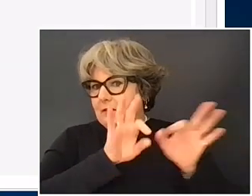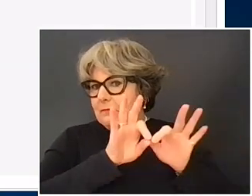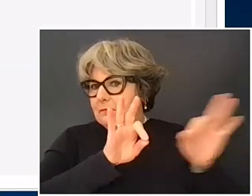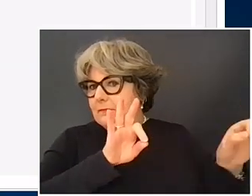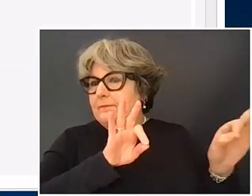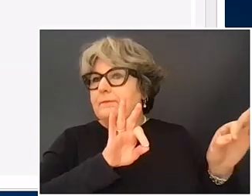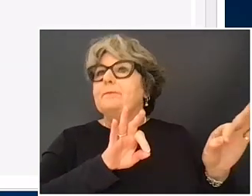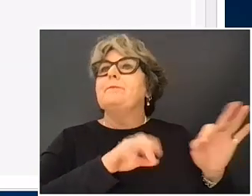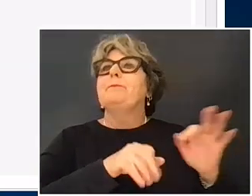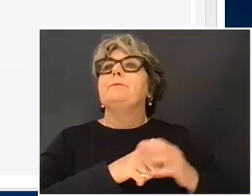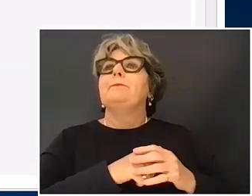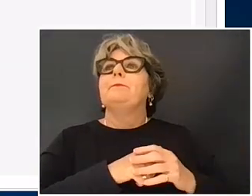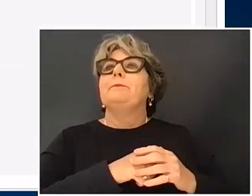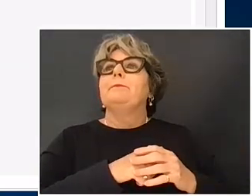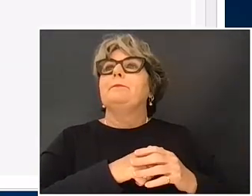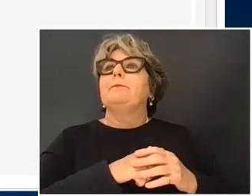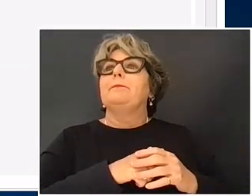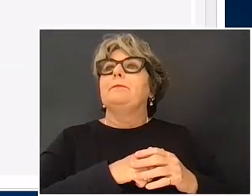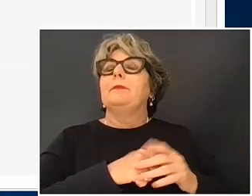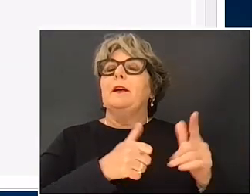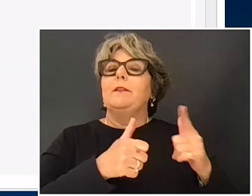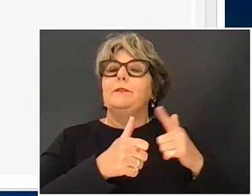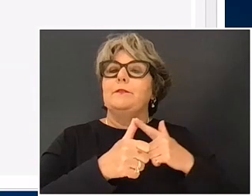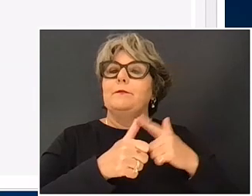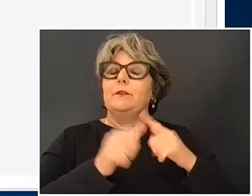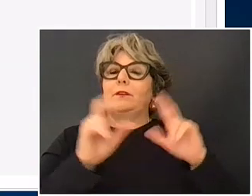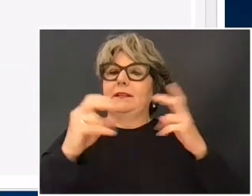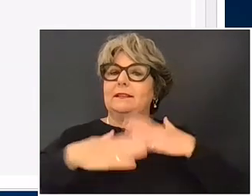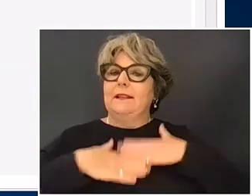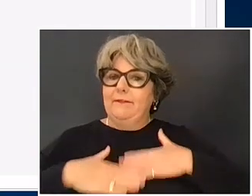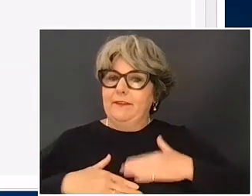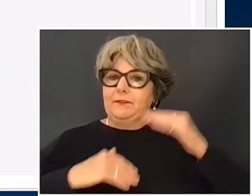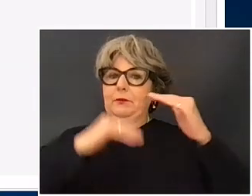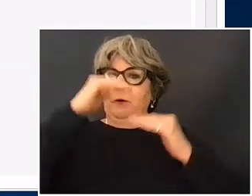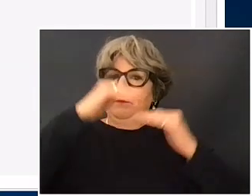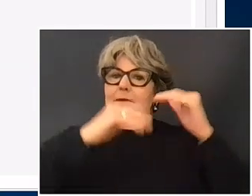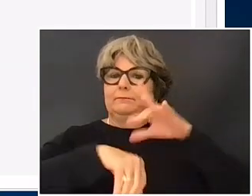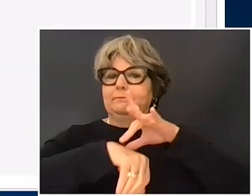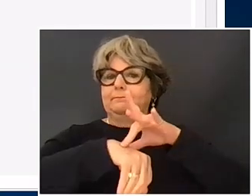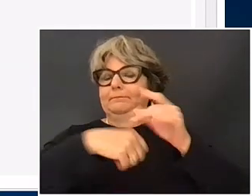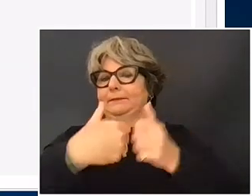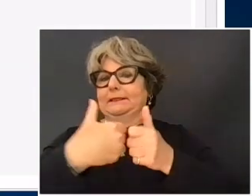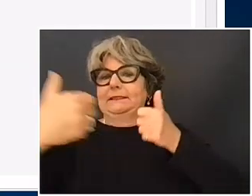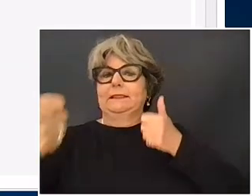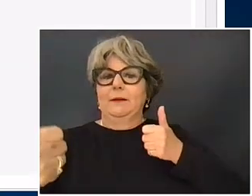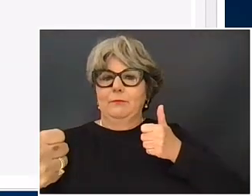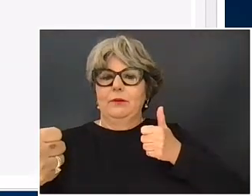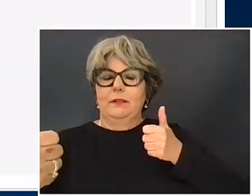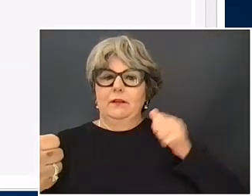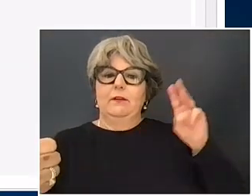that definition is a physical facility that is geographically separate from the main campus of the institution.